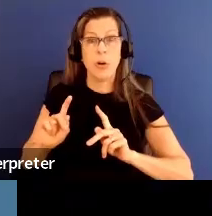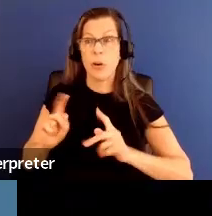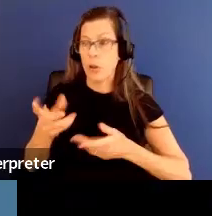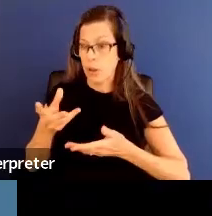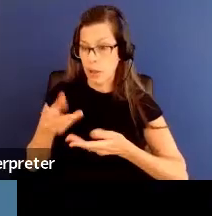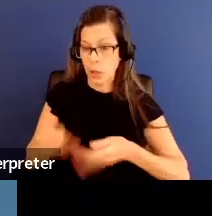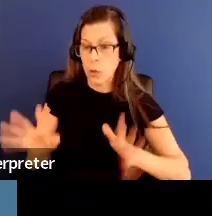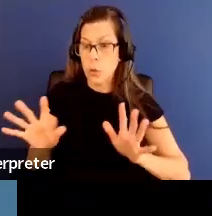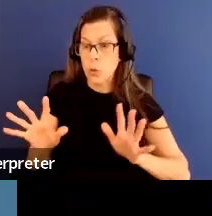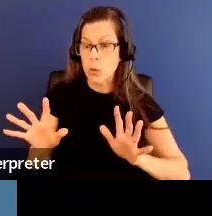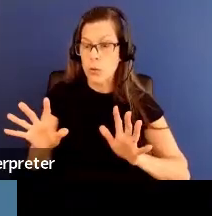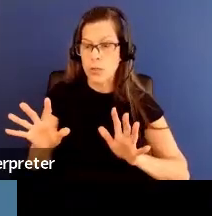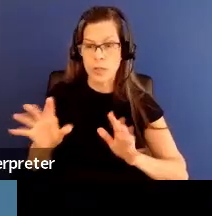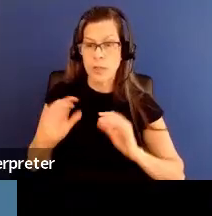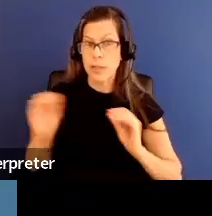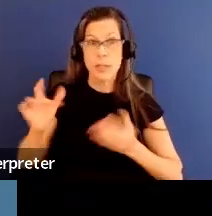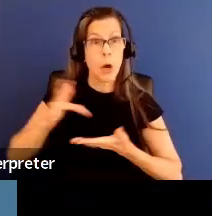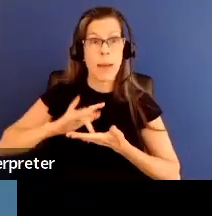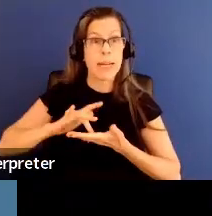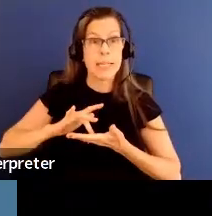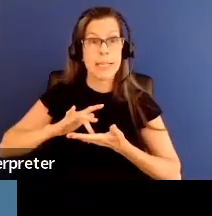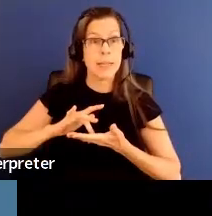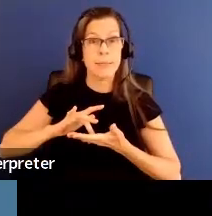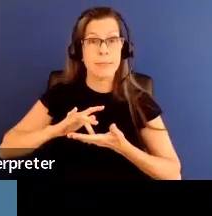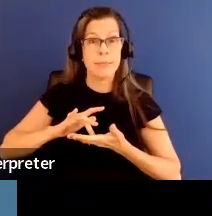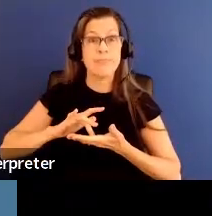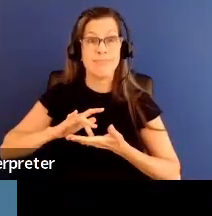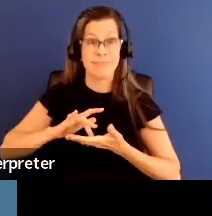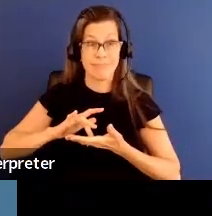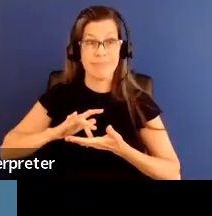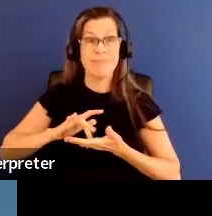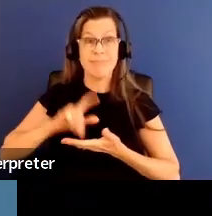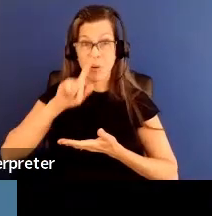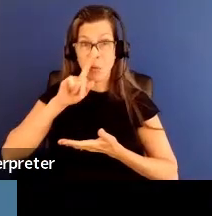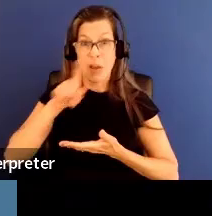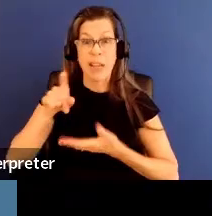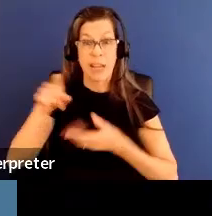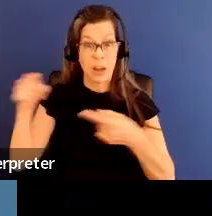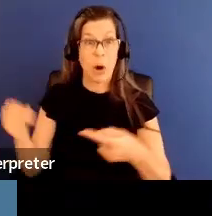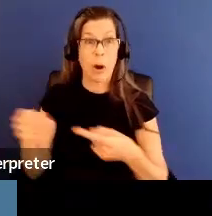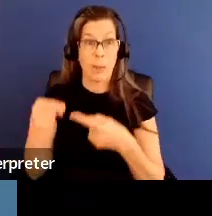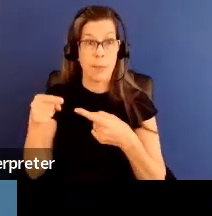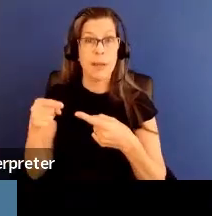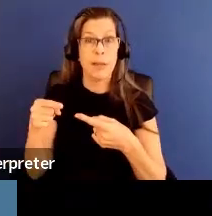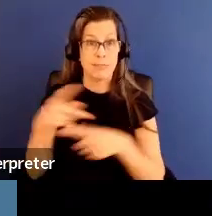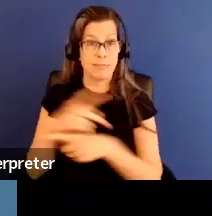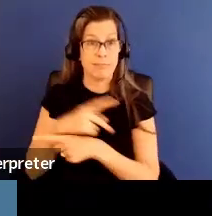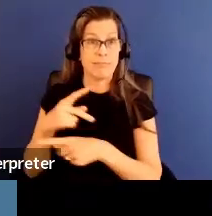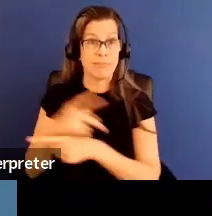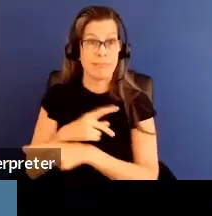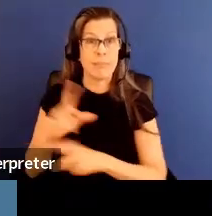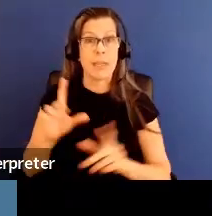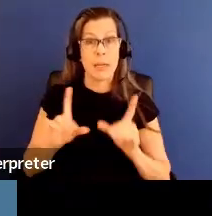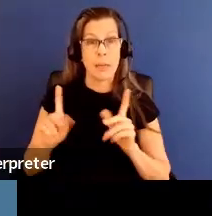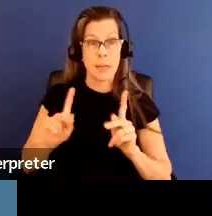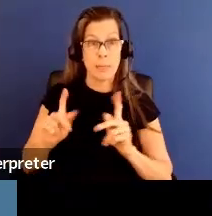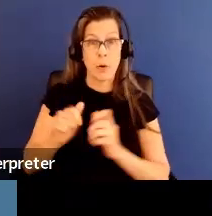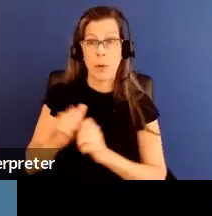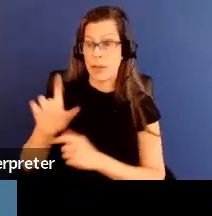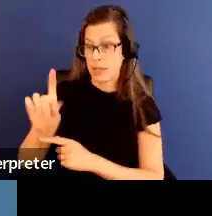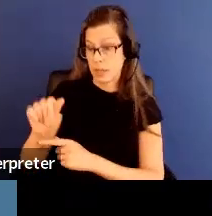and dangerous in certain situations depending on the kinds of medication you are on. A week may